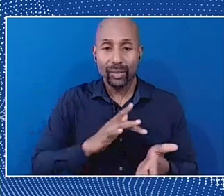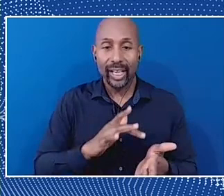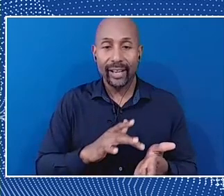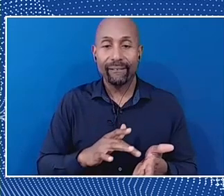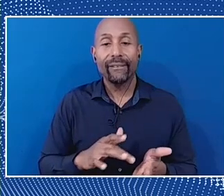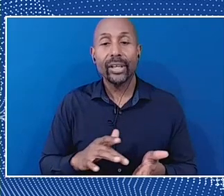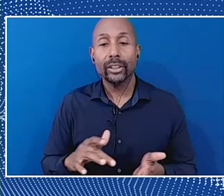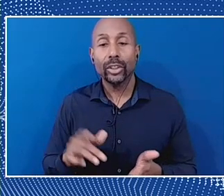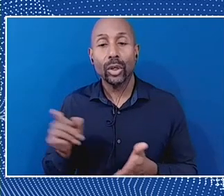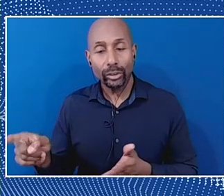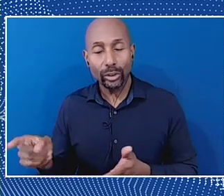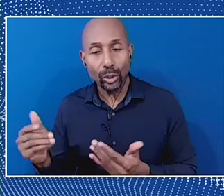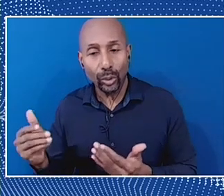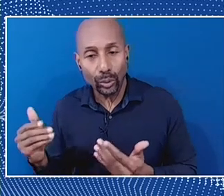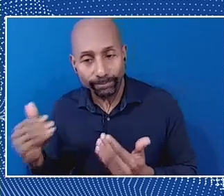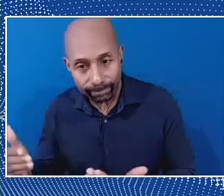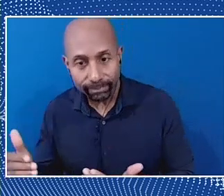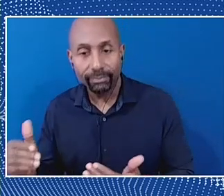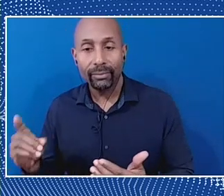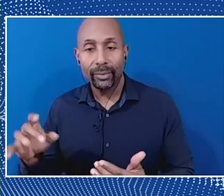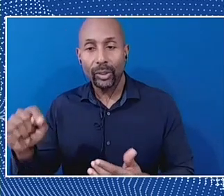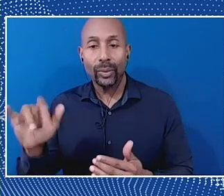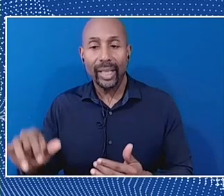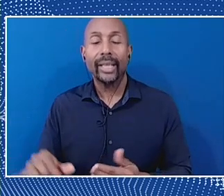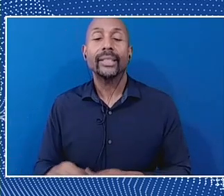broadly as possible. Thank you. Thank you.